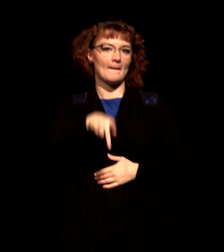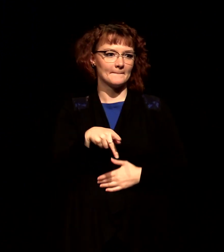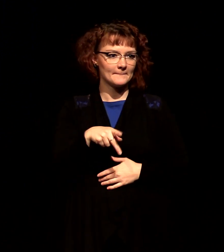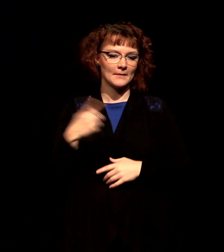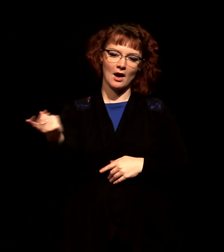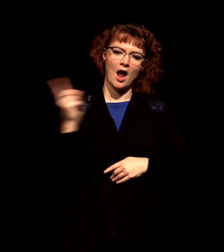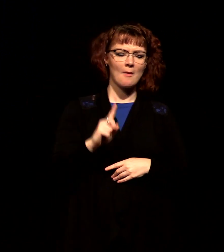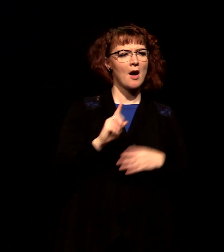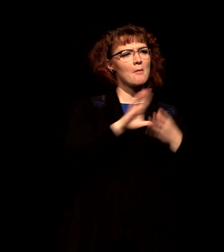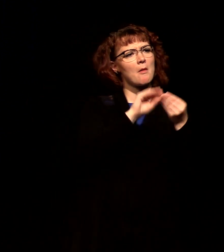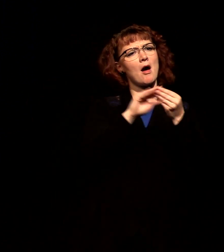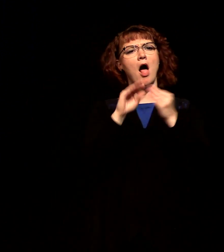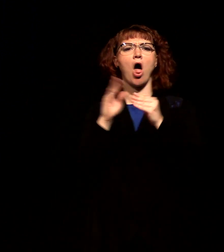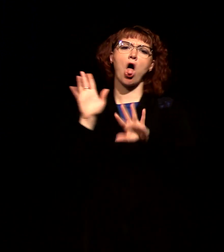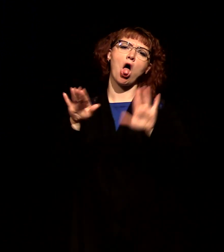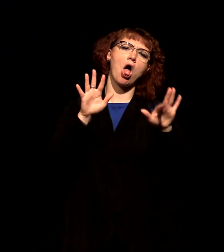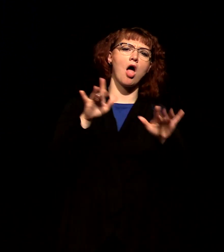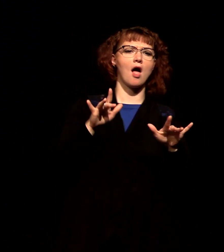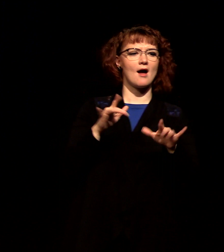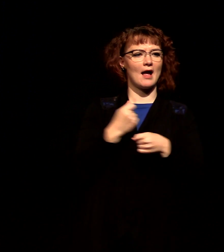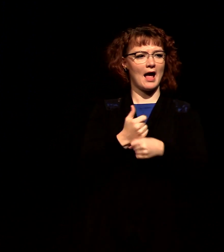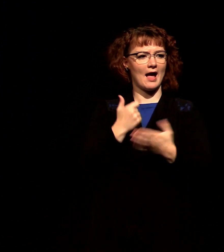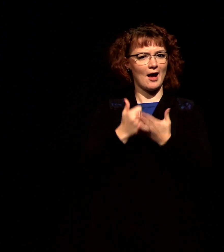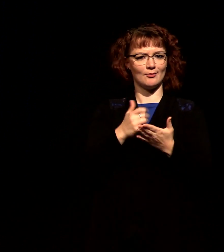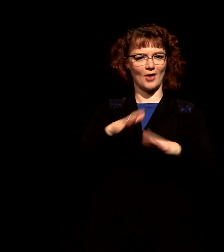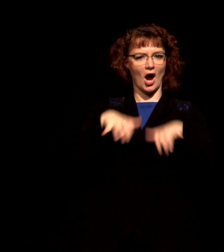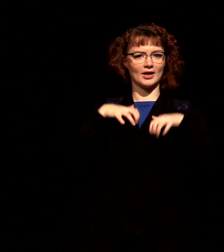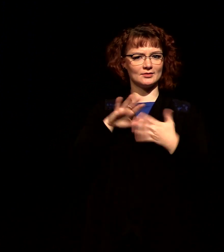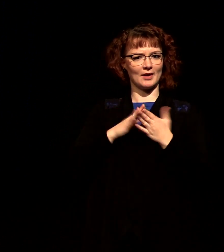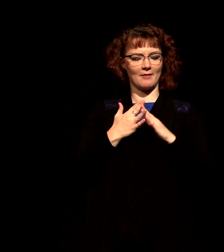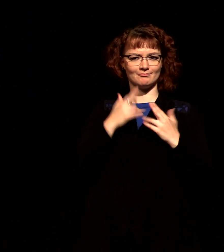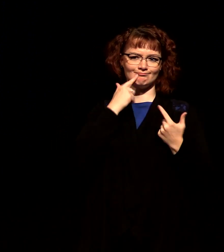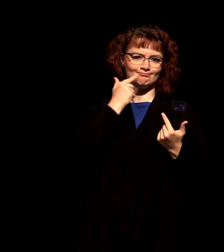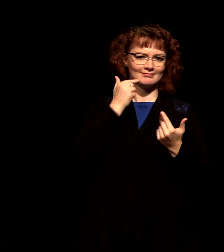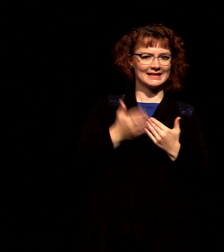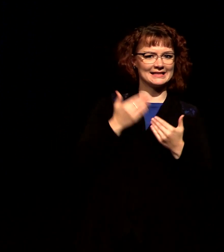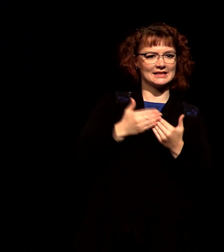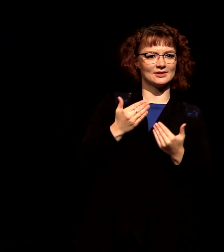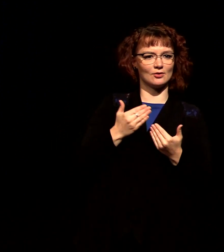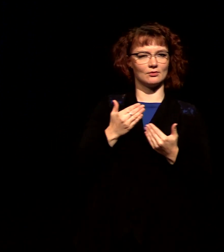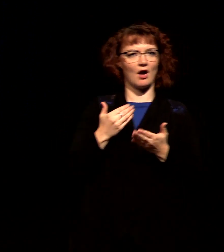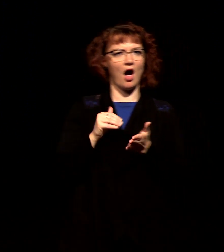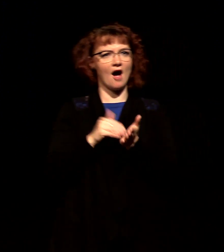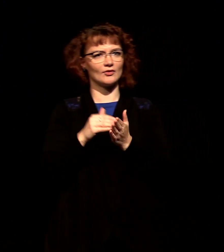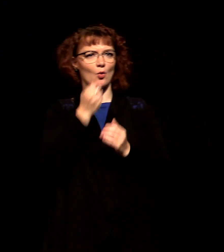out to warm up the audience. And oftentimes, the warm up comics are often better than the main event. I used to love going and